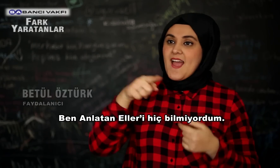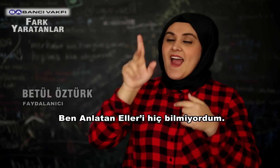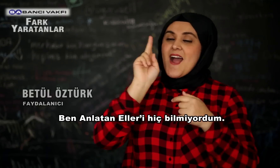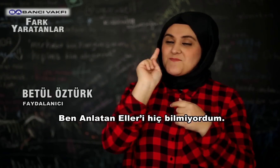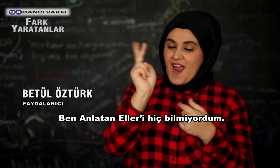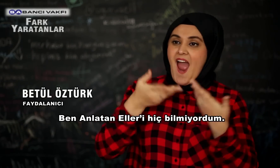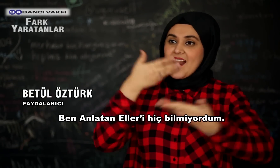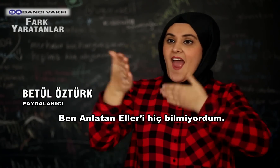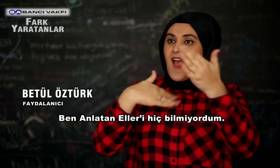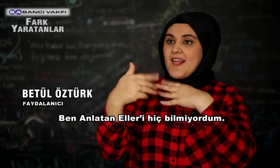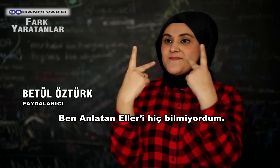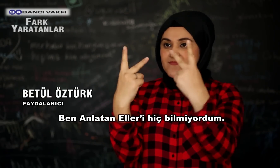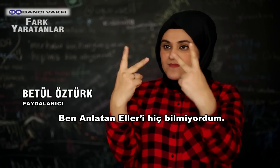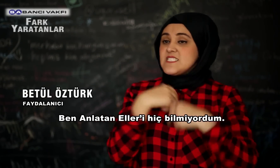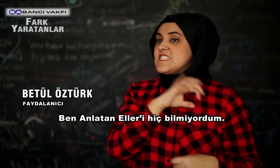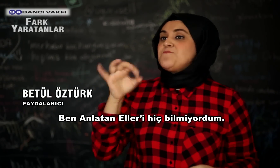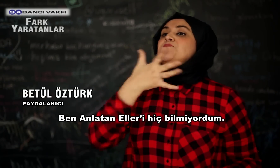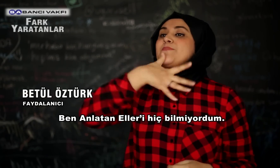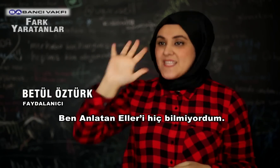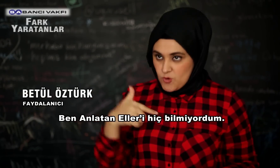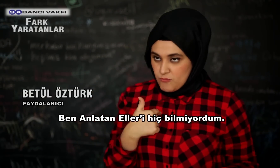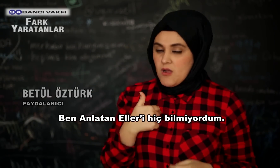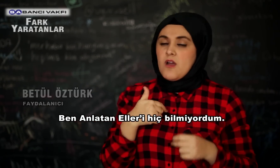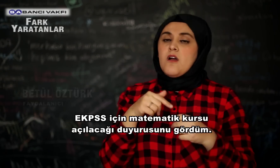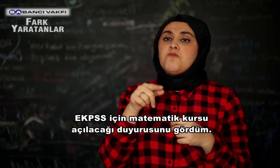I haven’t known Talking Hands at all.